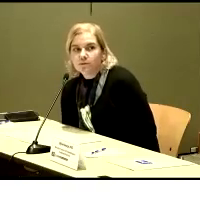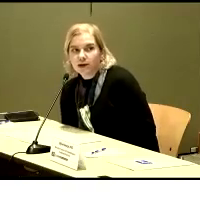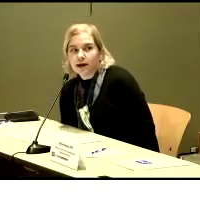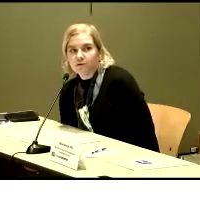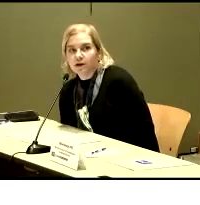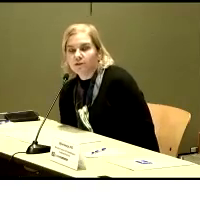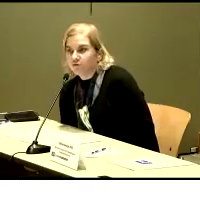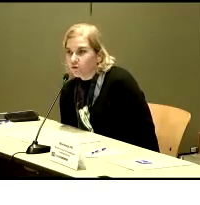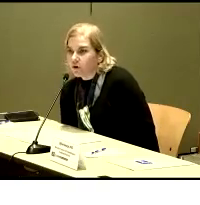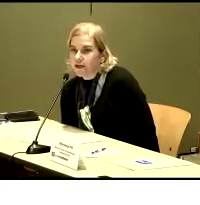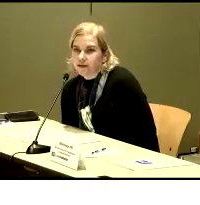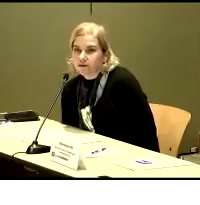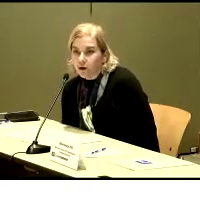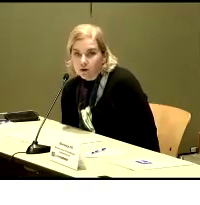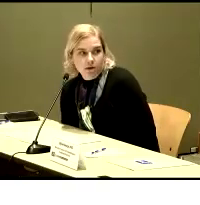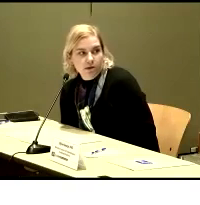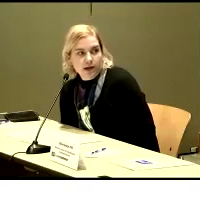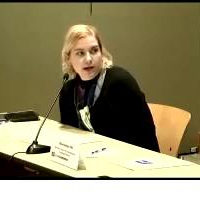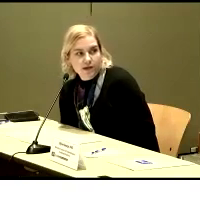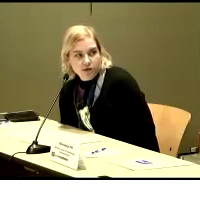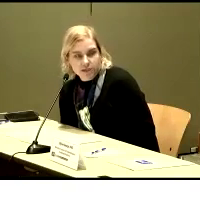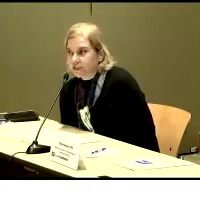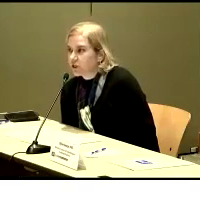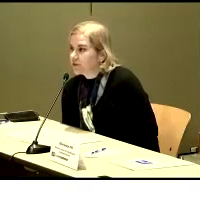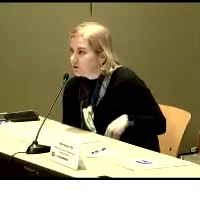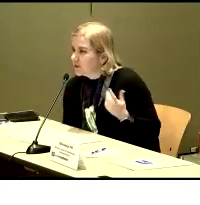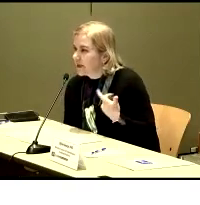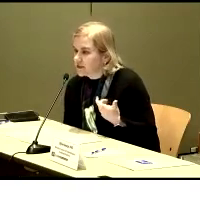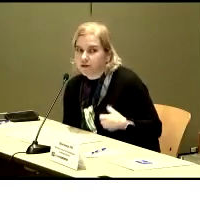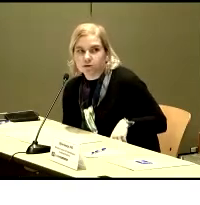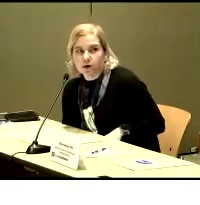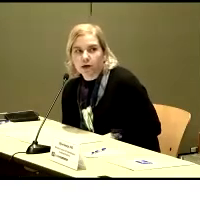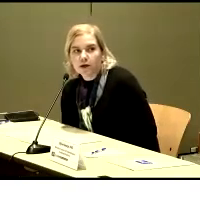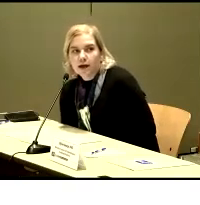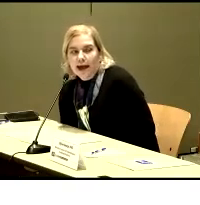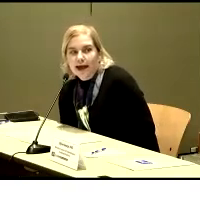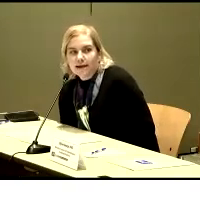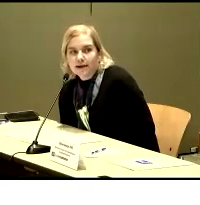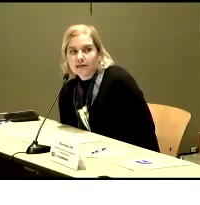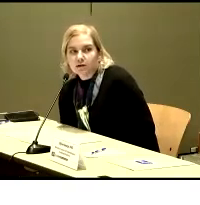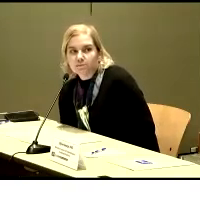and we are now funding 40 local jurisdictions or, in some cases, territorial.